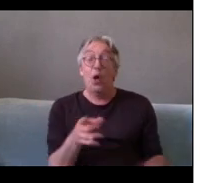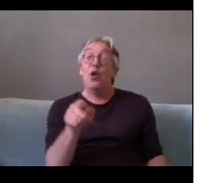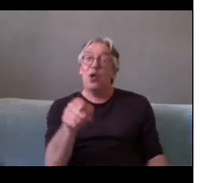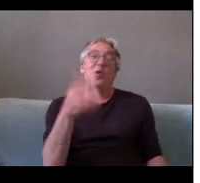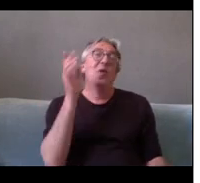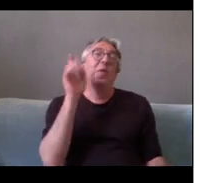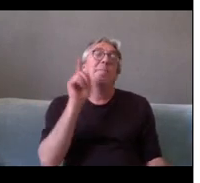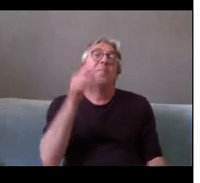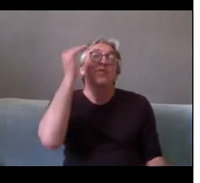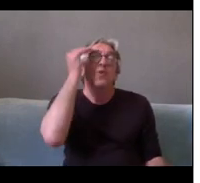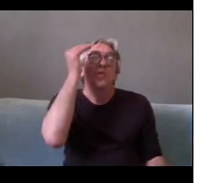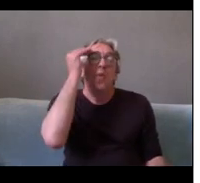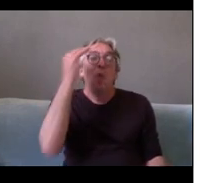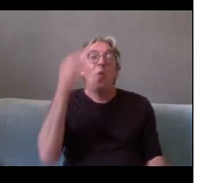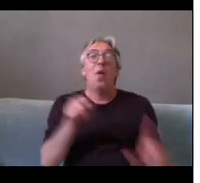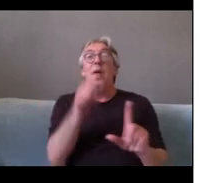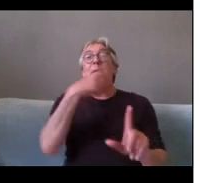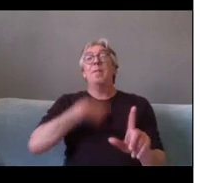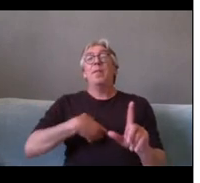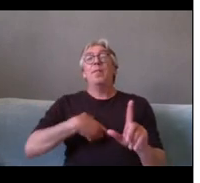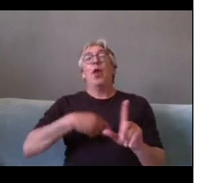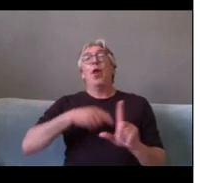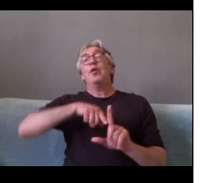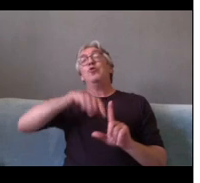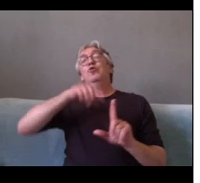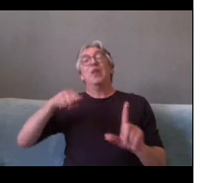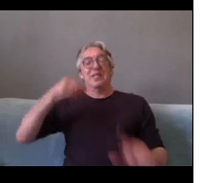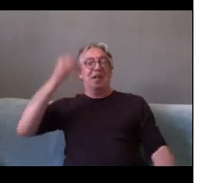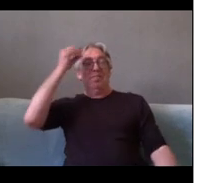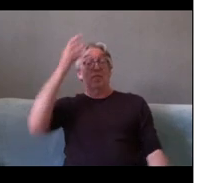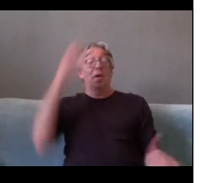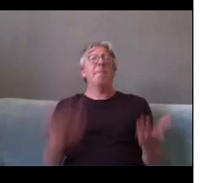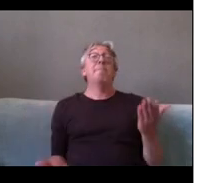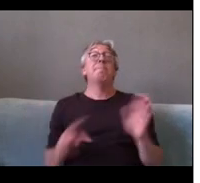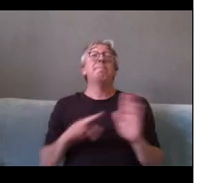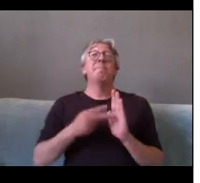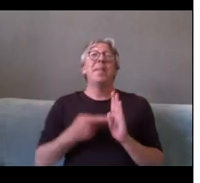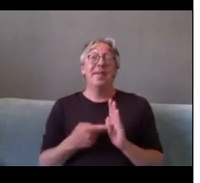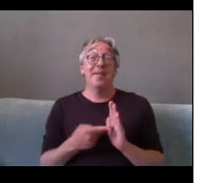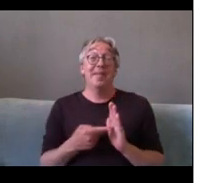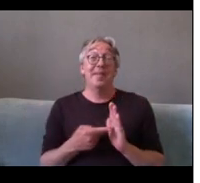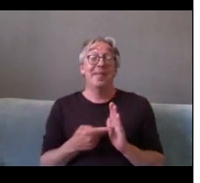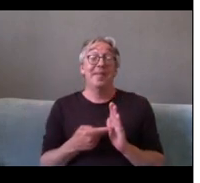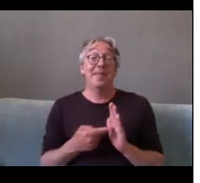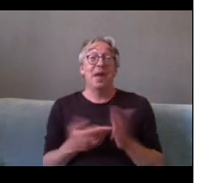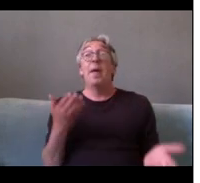Maybe users would be lost, I mean, it isn't possible to explain how,